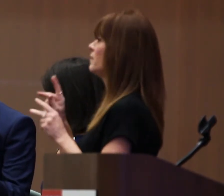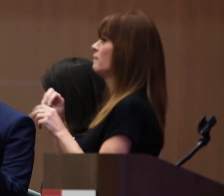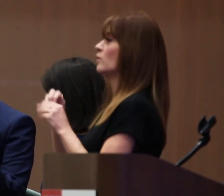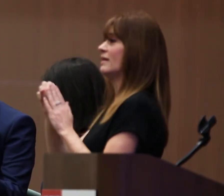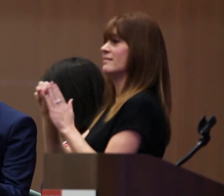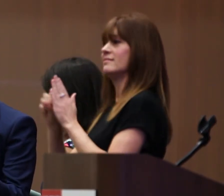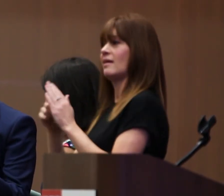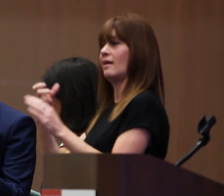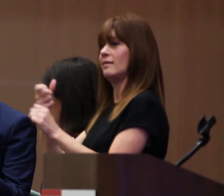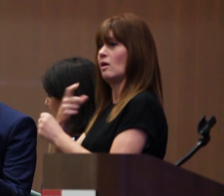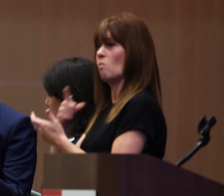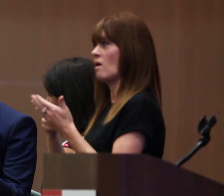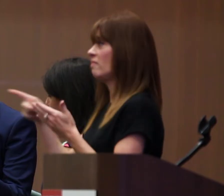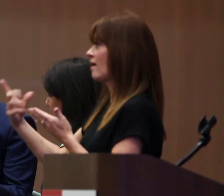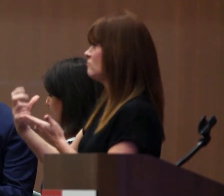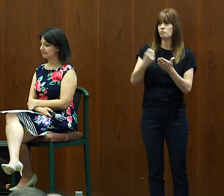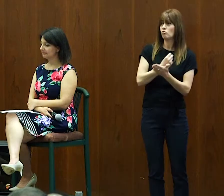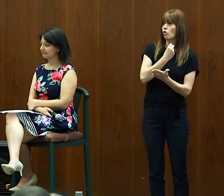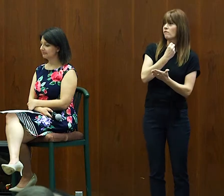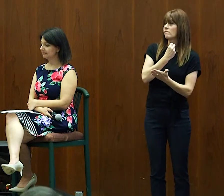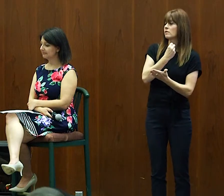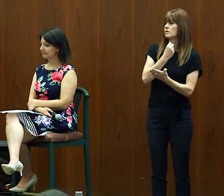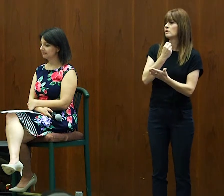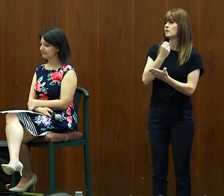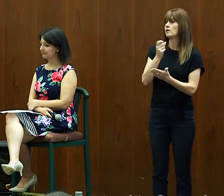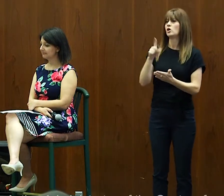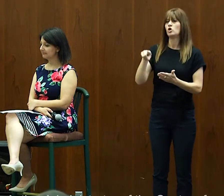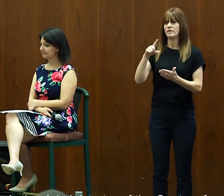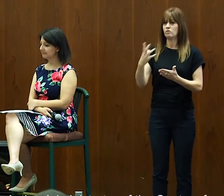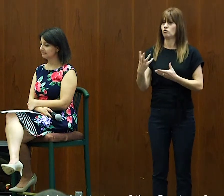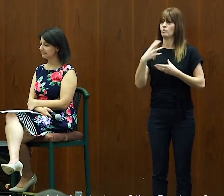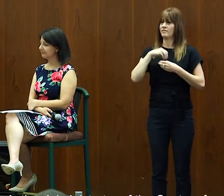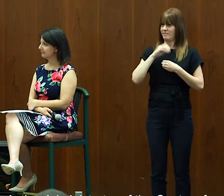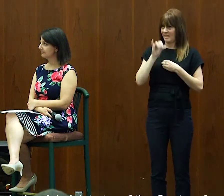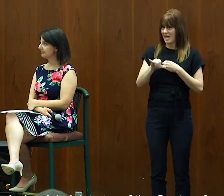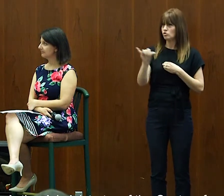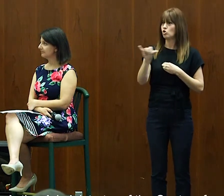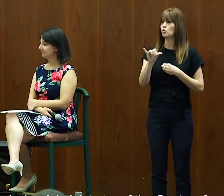they deserve. You all need to inherit that. Many of you I know do,